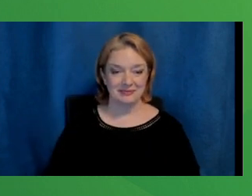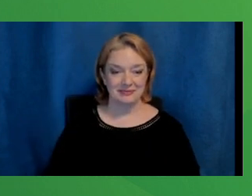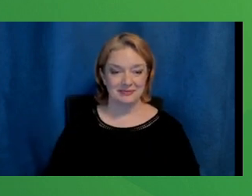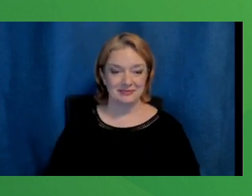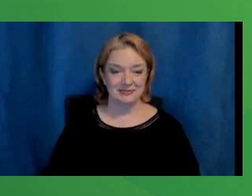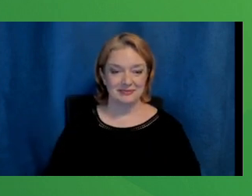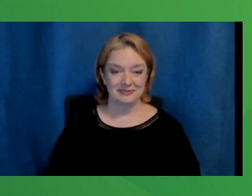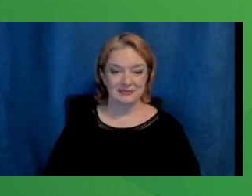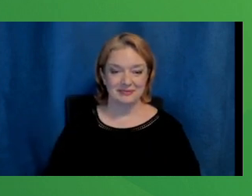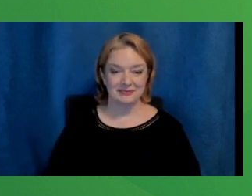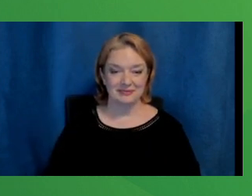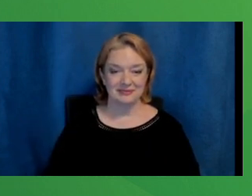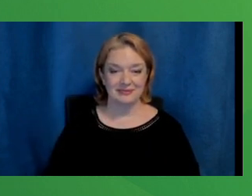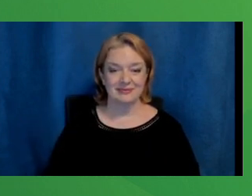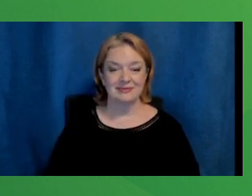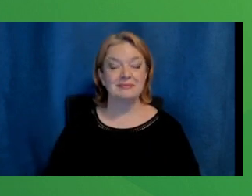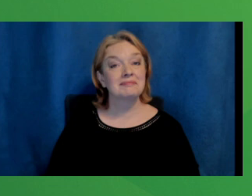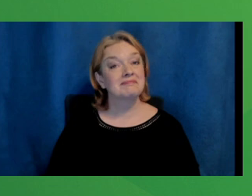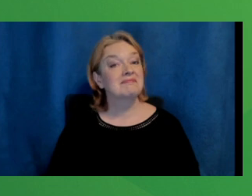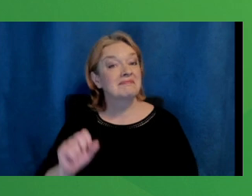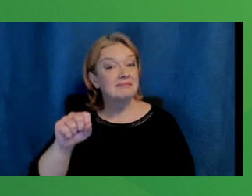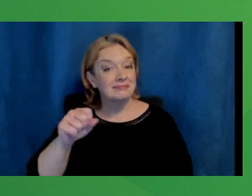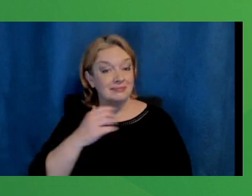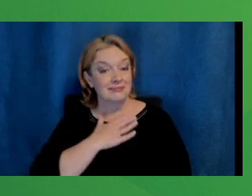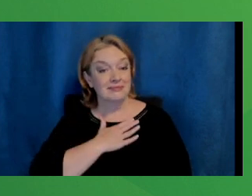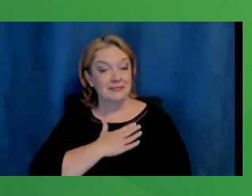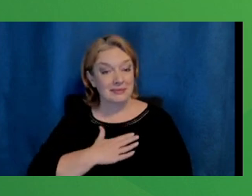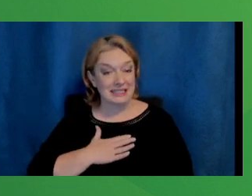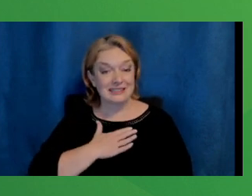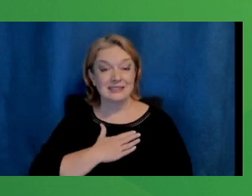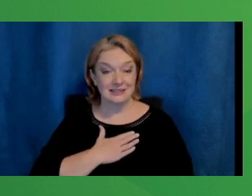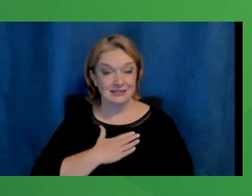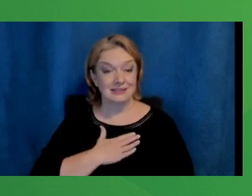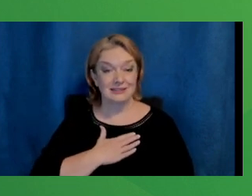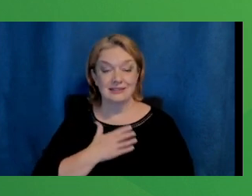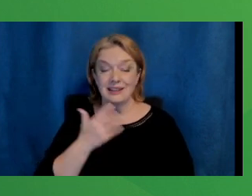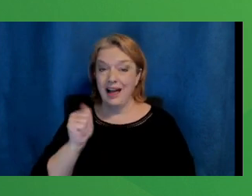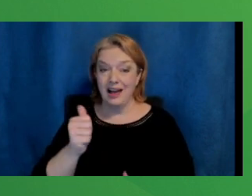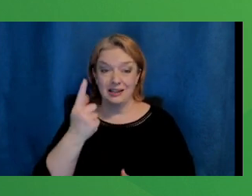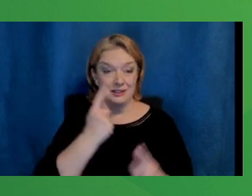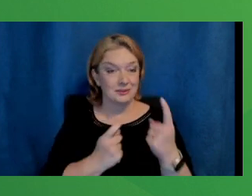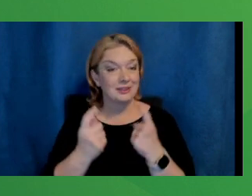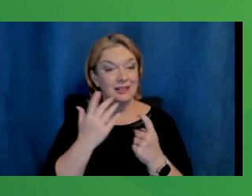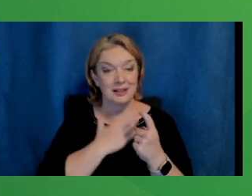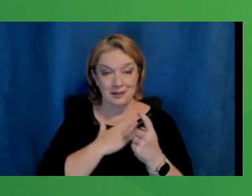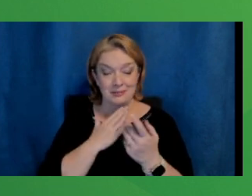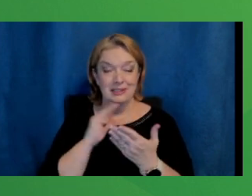Yes, please feel free to put any questions you have in the chat. As Dr. Bond said, we have three